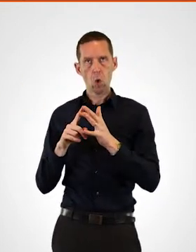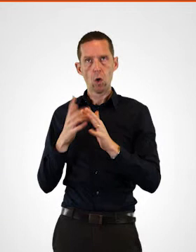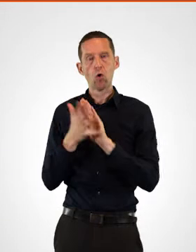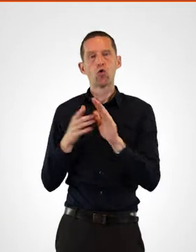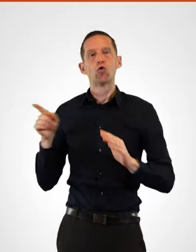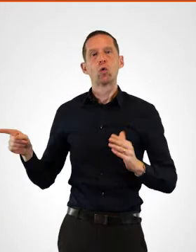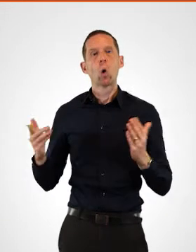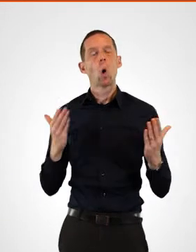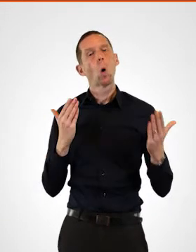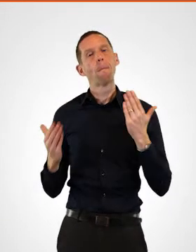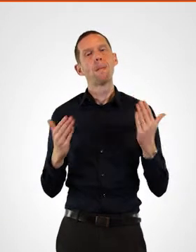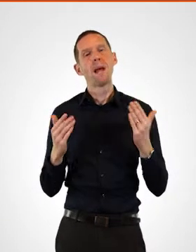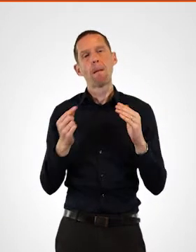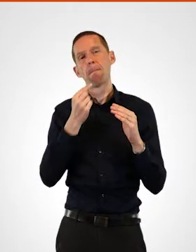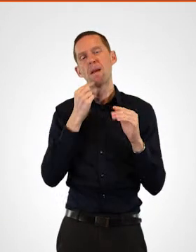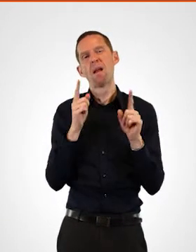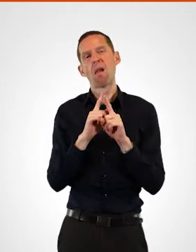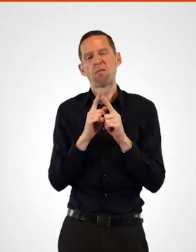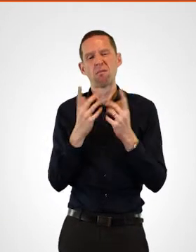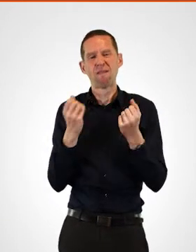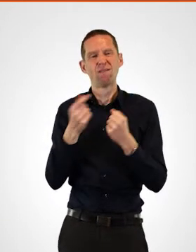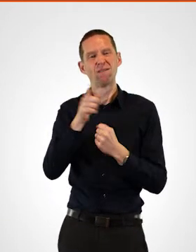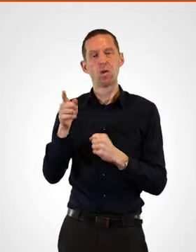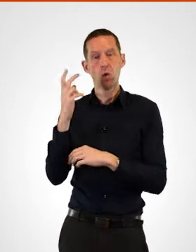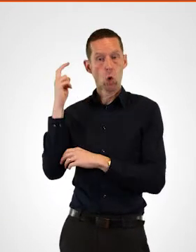that's more like what the cochlear implants have now